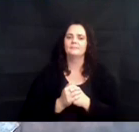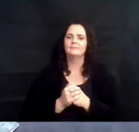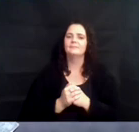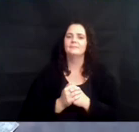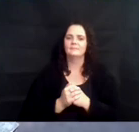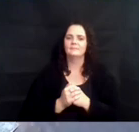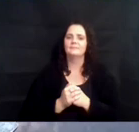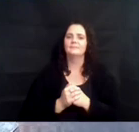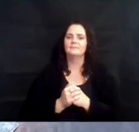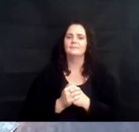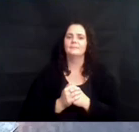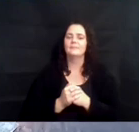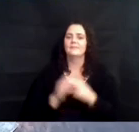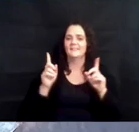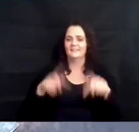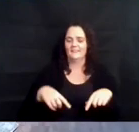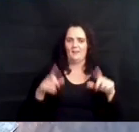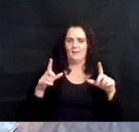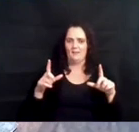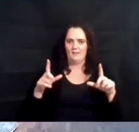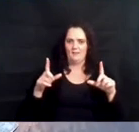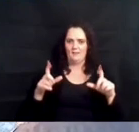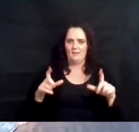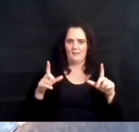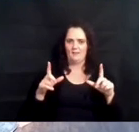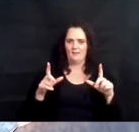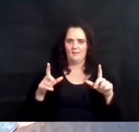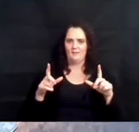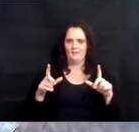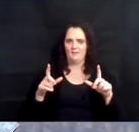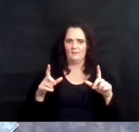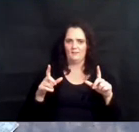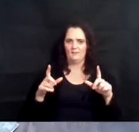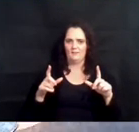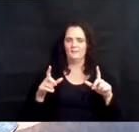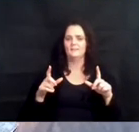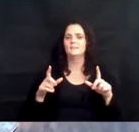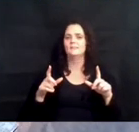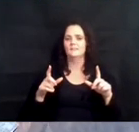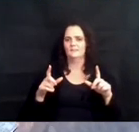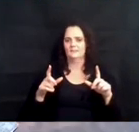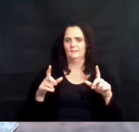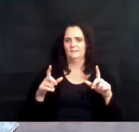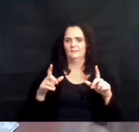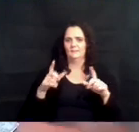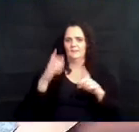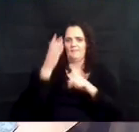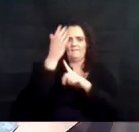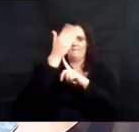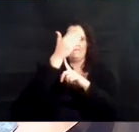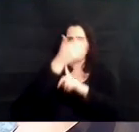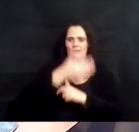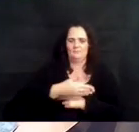I'm gonna start there and I'm gonna bring the arm down and the banner down like that.